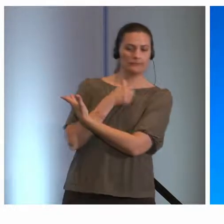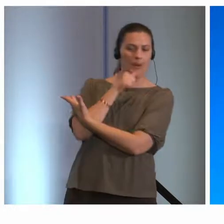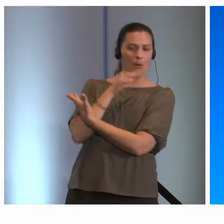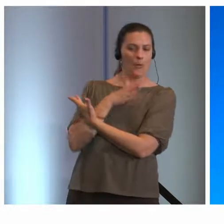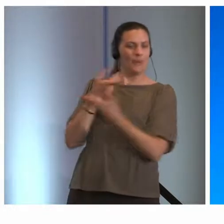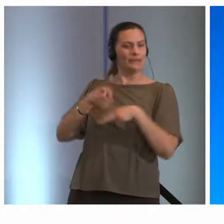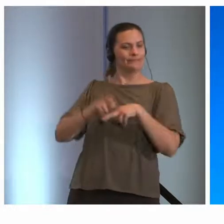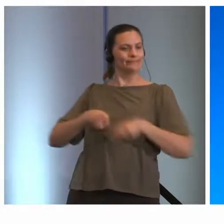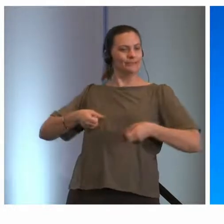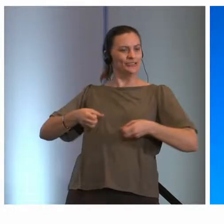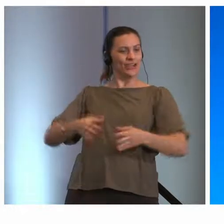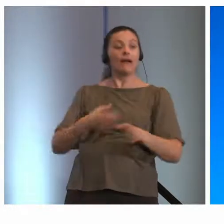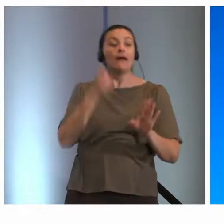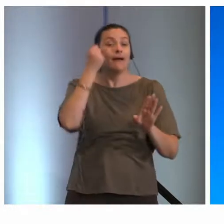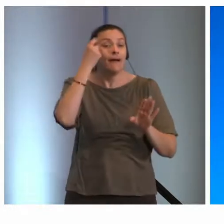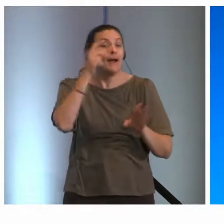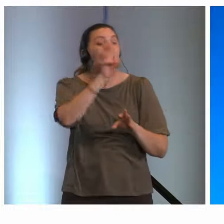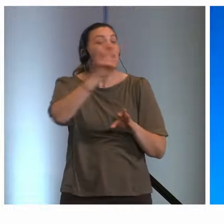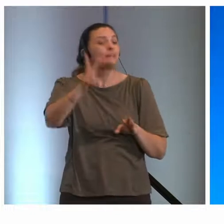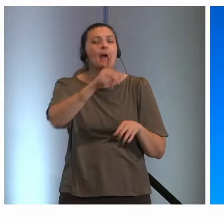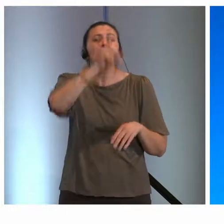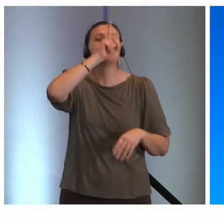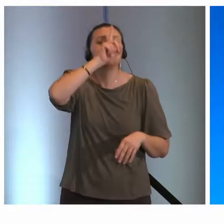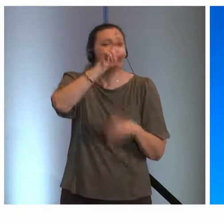right? So there's really been not much